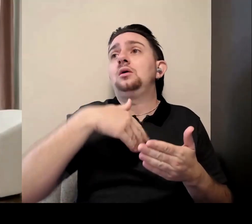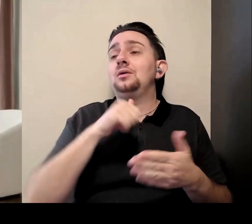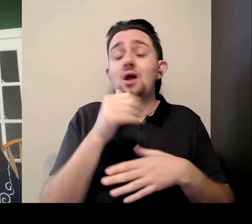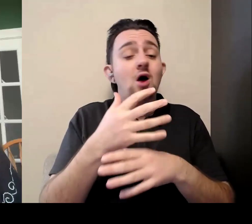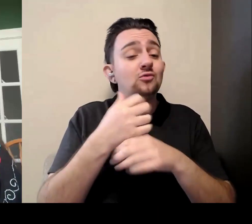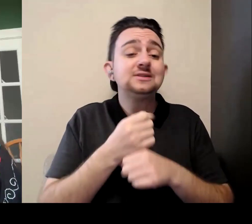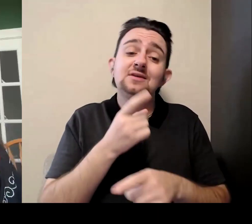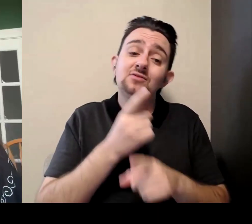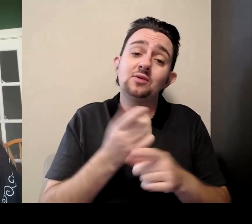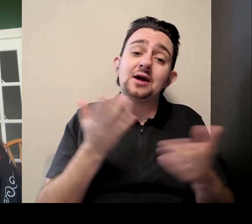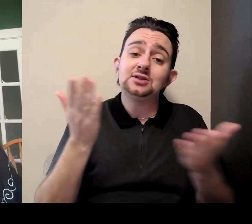Gosh, Beth, you're so good.